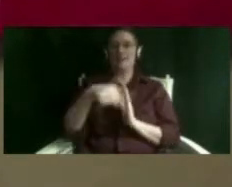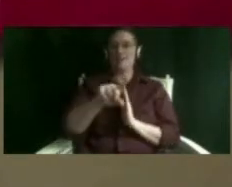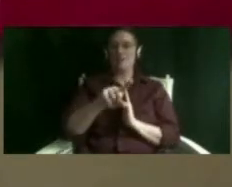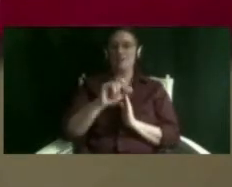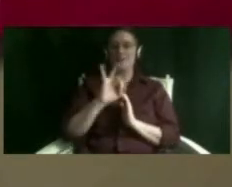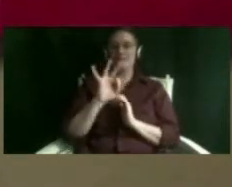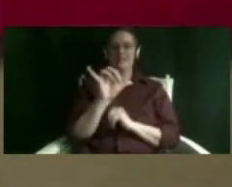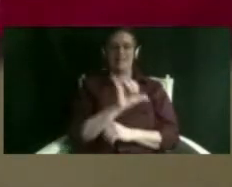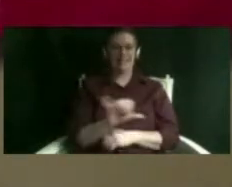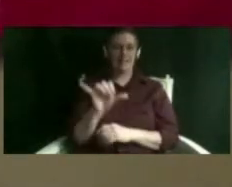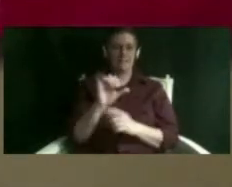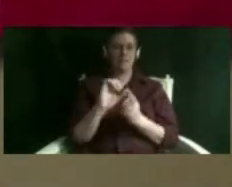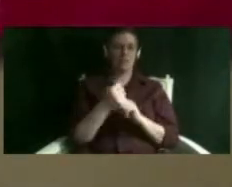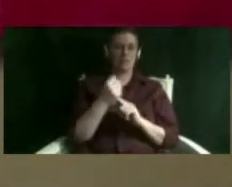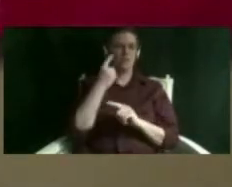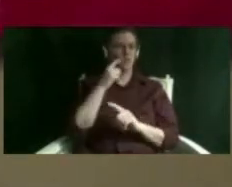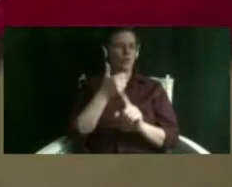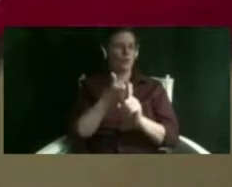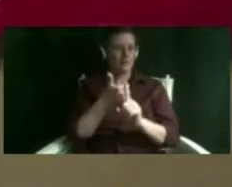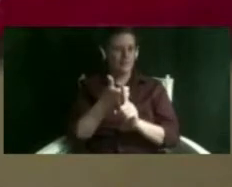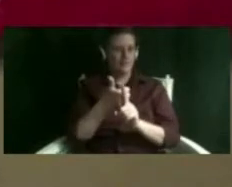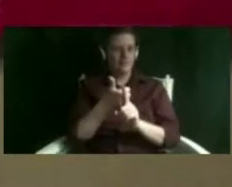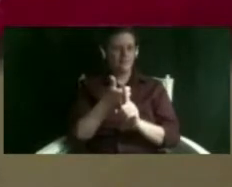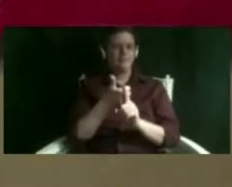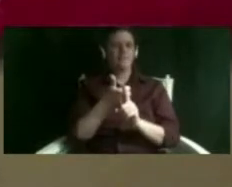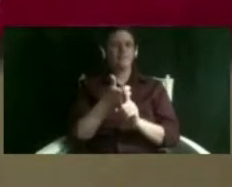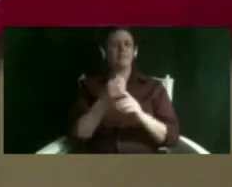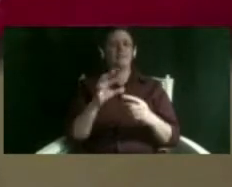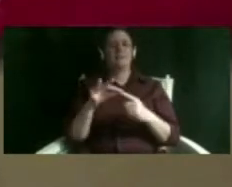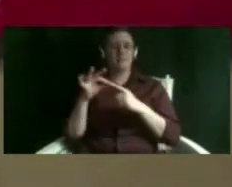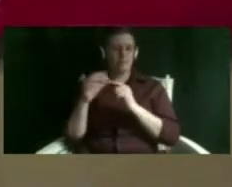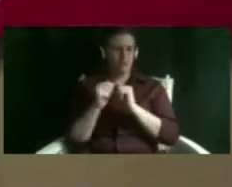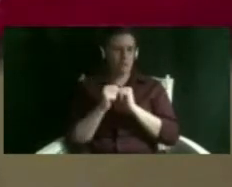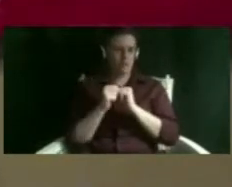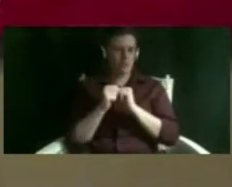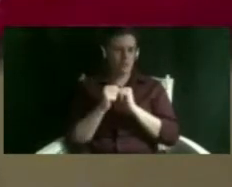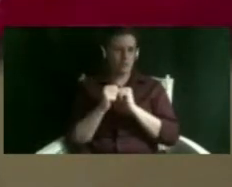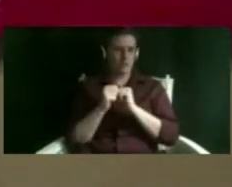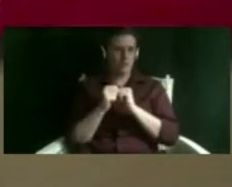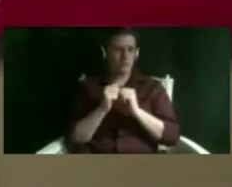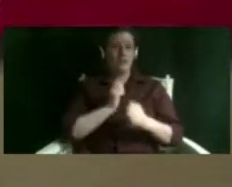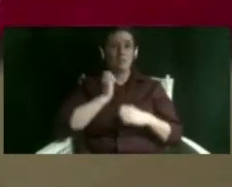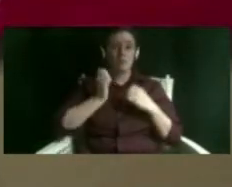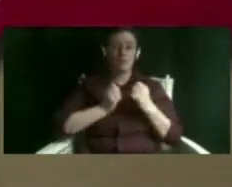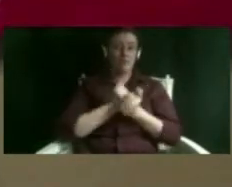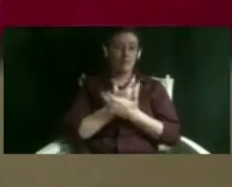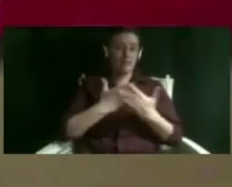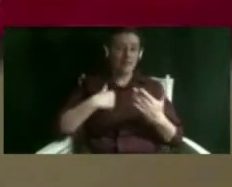for your for yourself um especially with all the things that emotionally i went through and the the